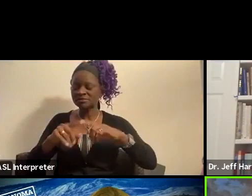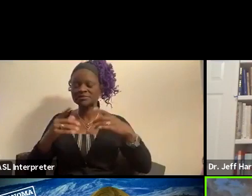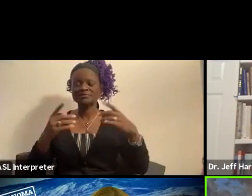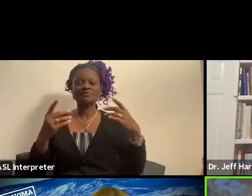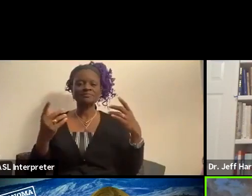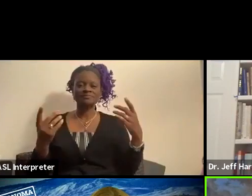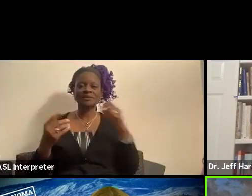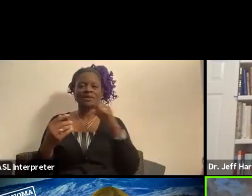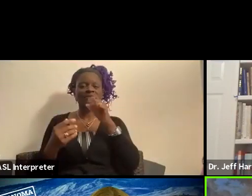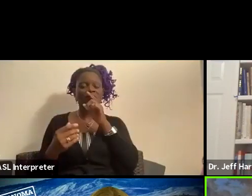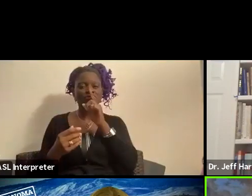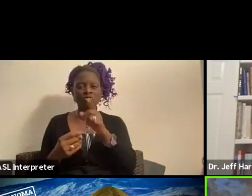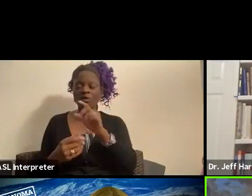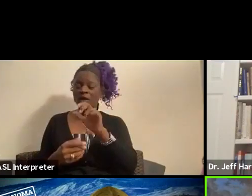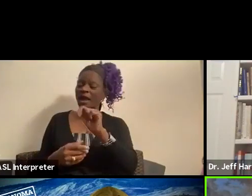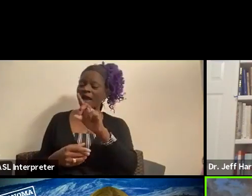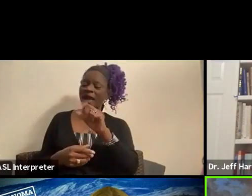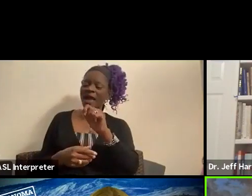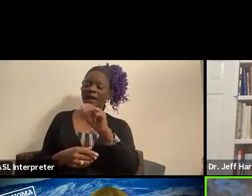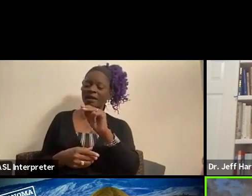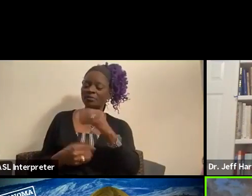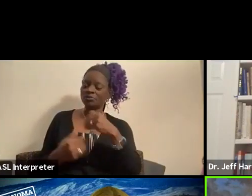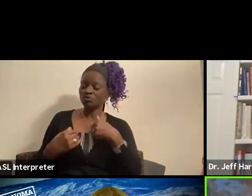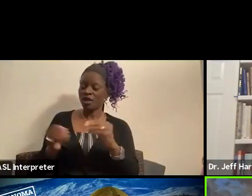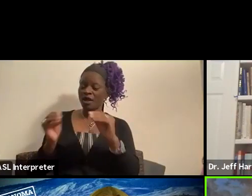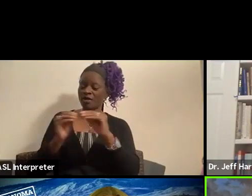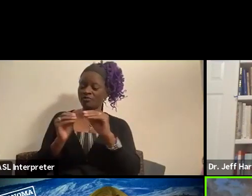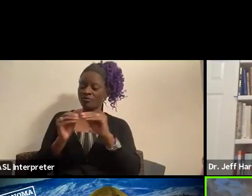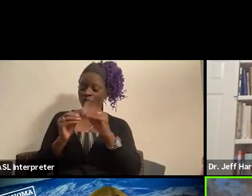I don't know, Adam, if you have anything else to add.